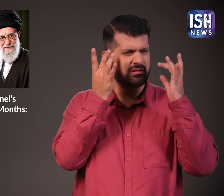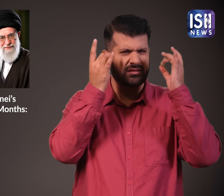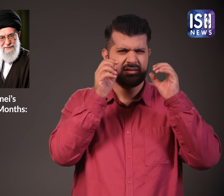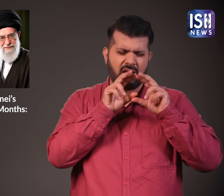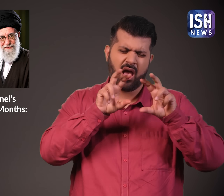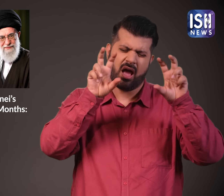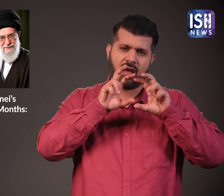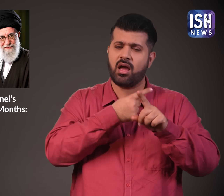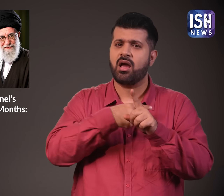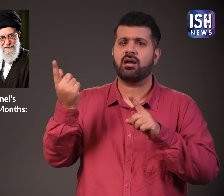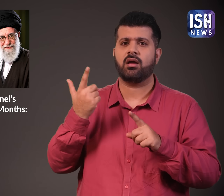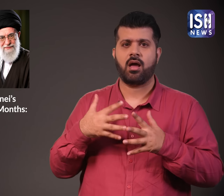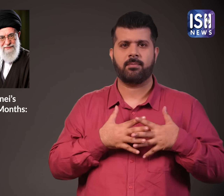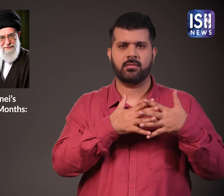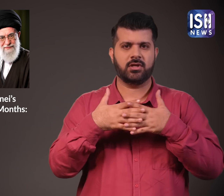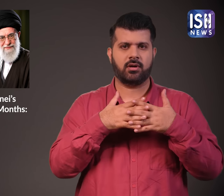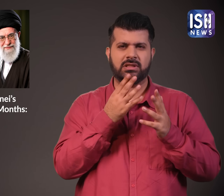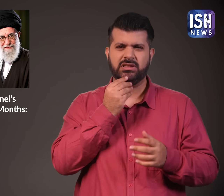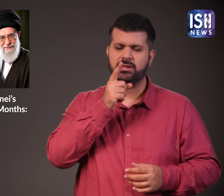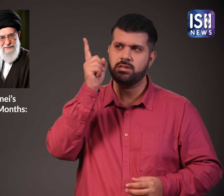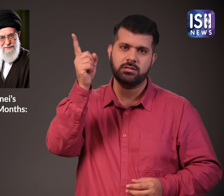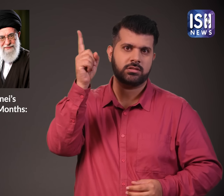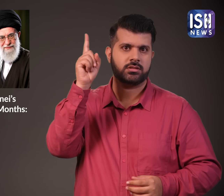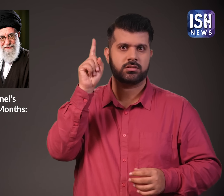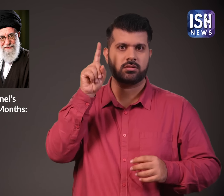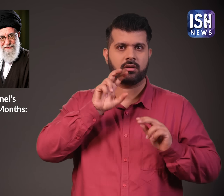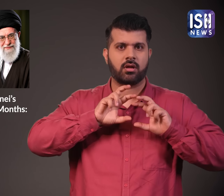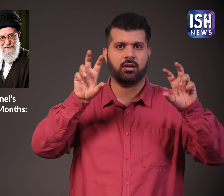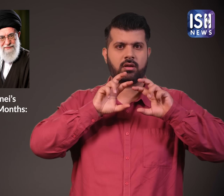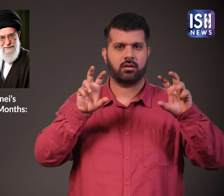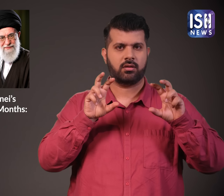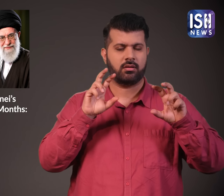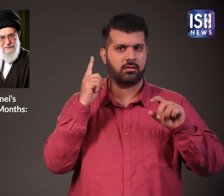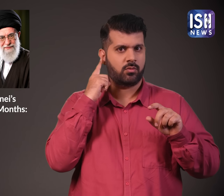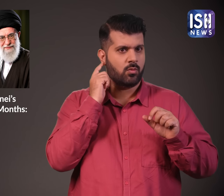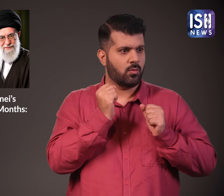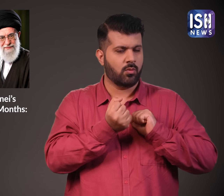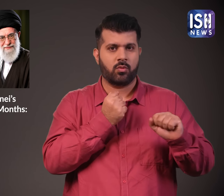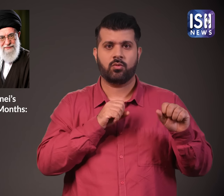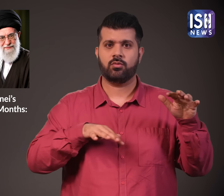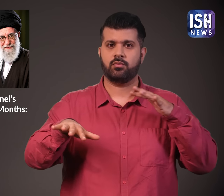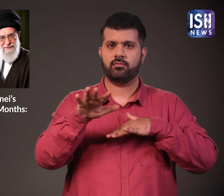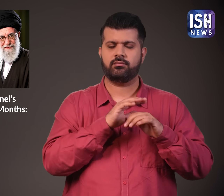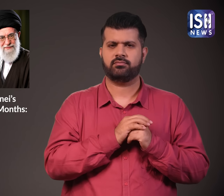Some of the slogans expressed anger toward the U.S. and Israel.